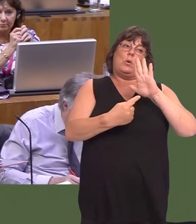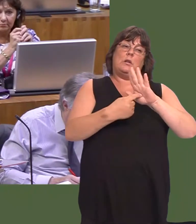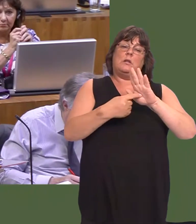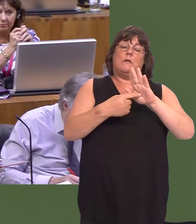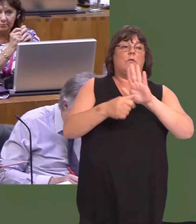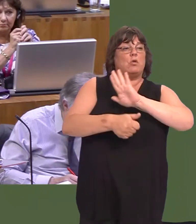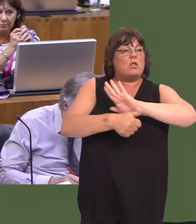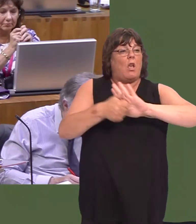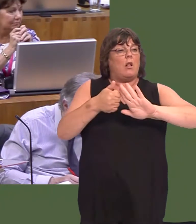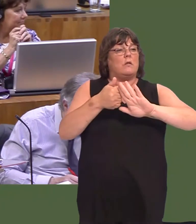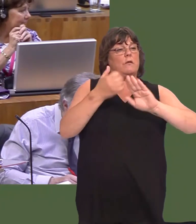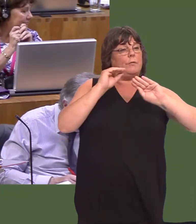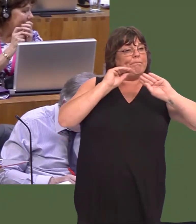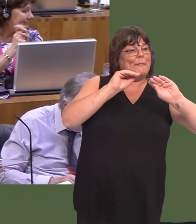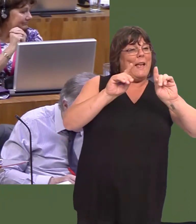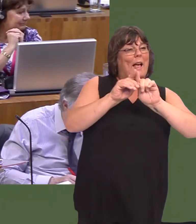order for them to secure jobs.